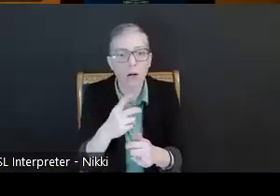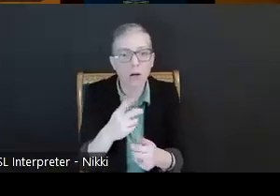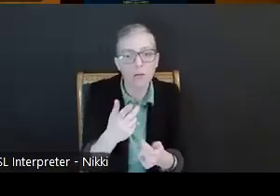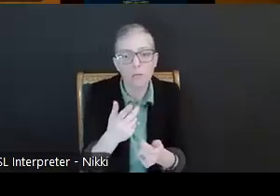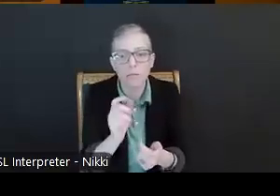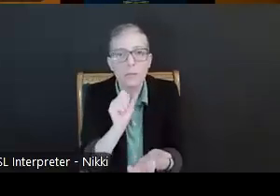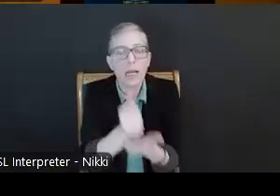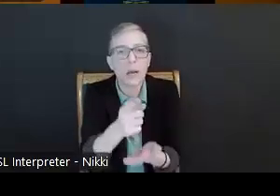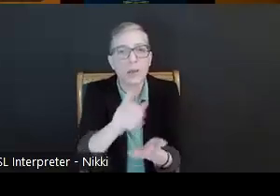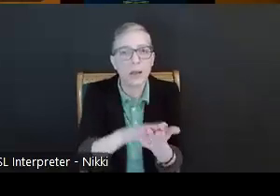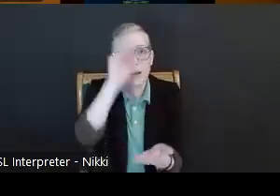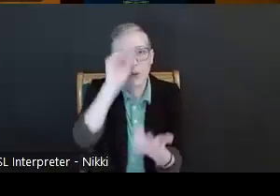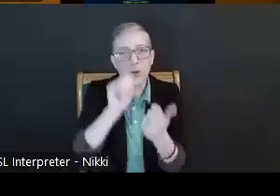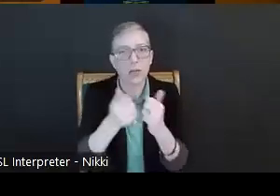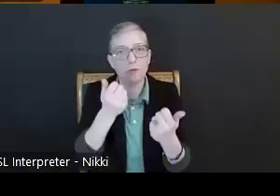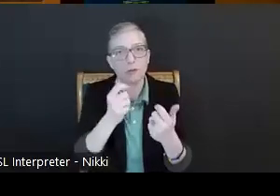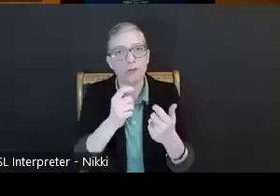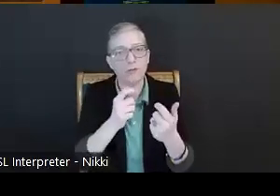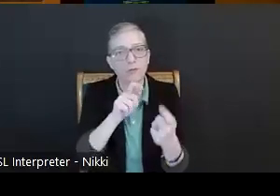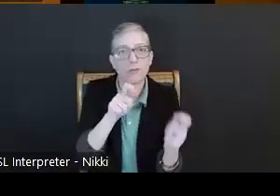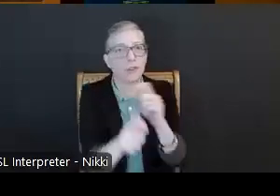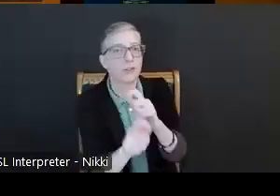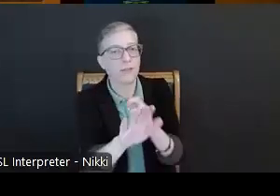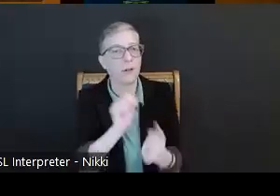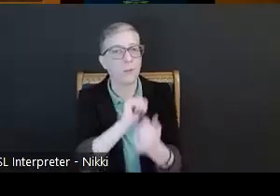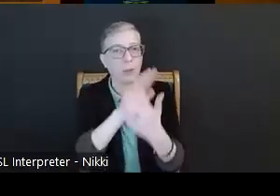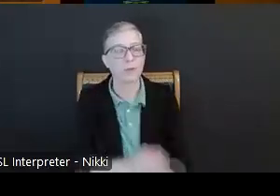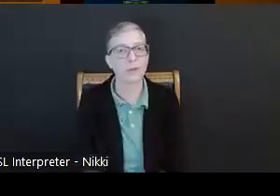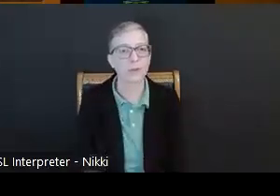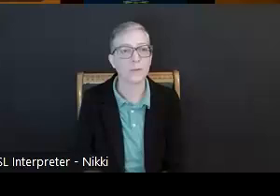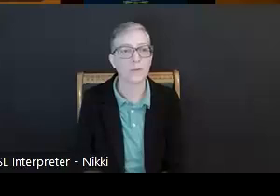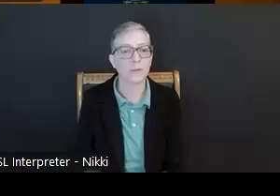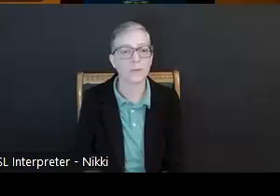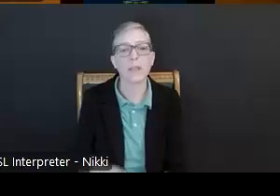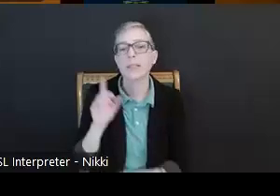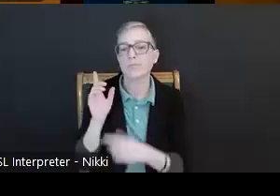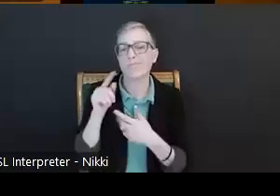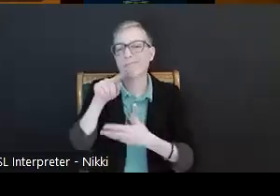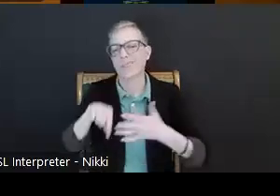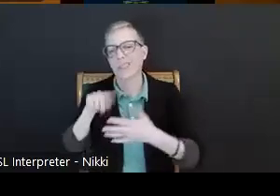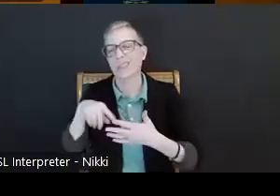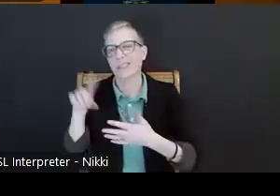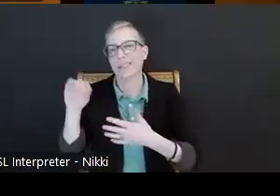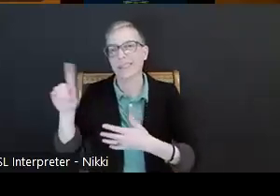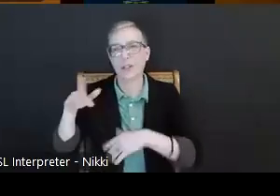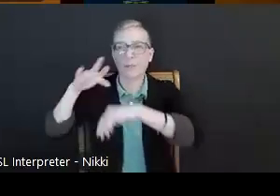psychooncology so I kind of touched on some of those just from the implications of this study